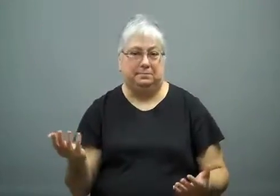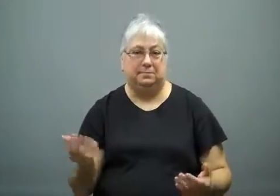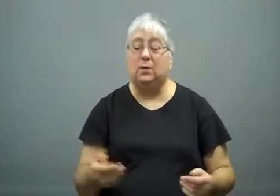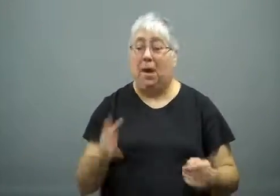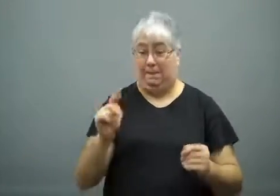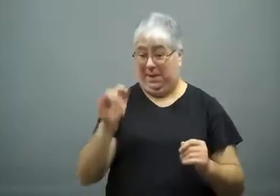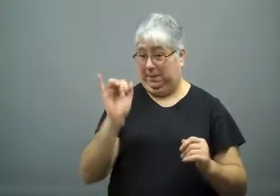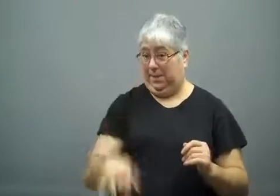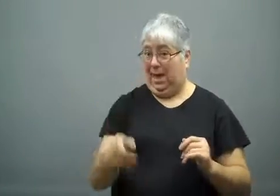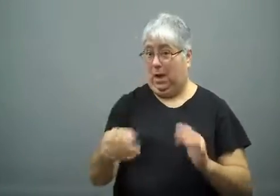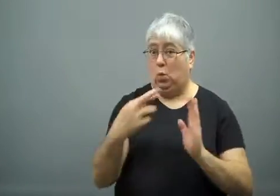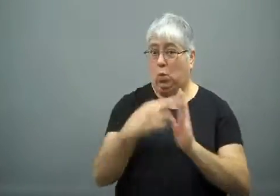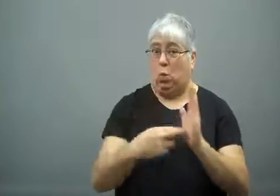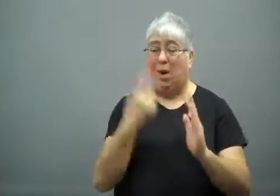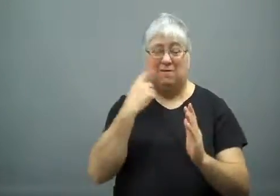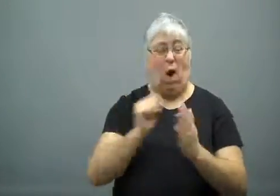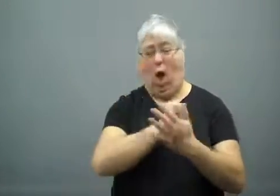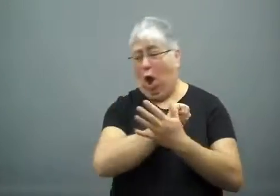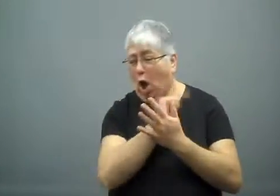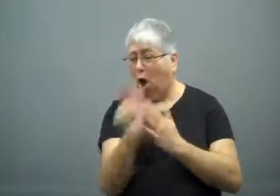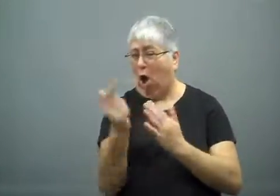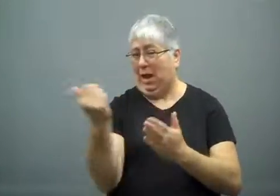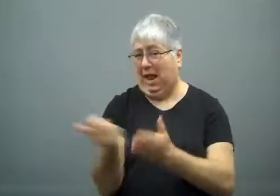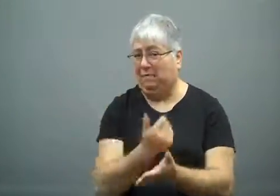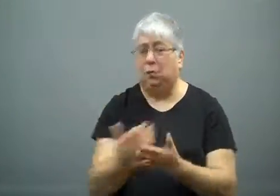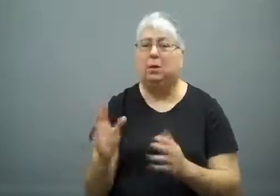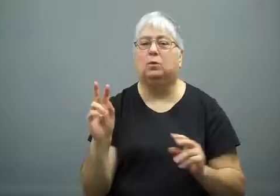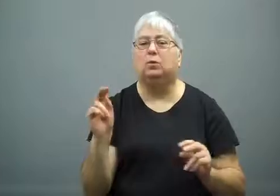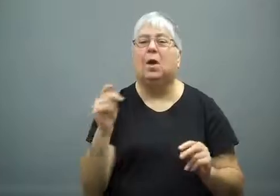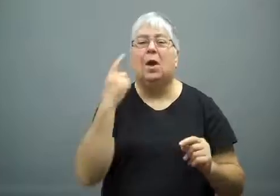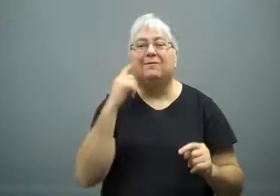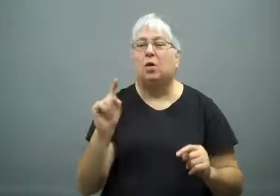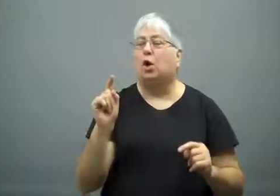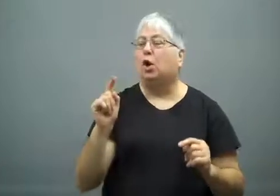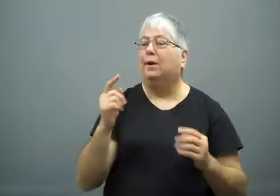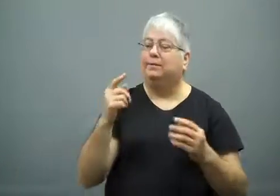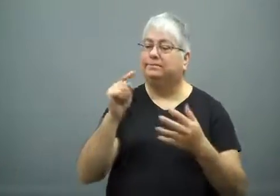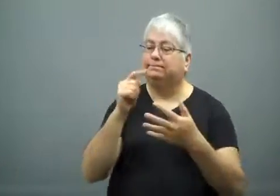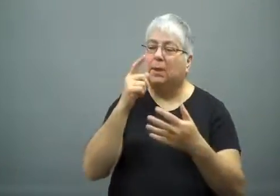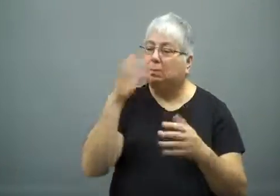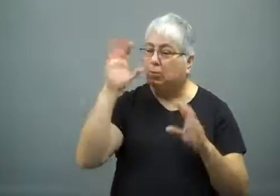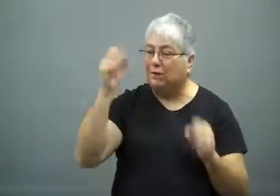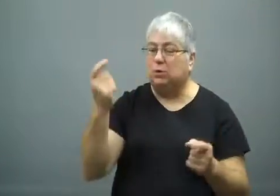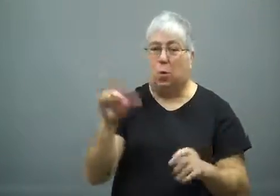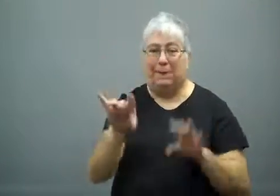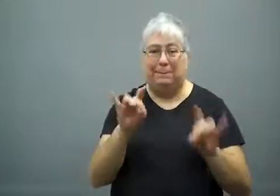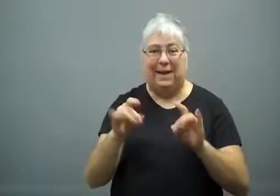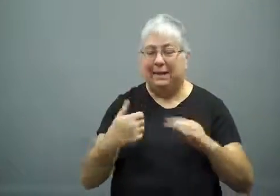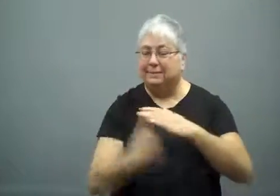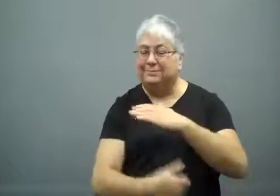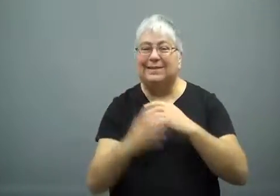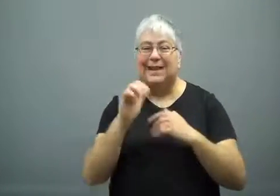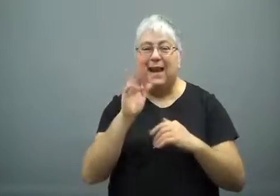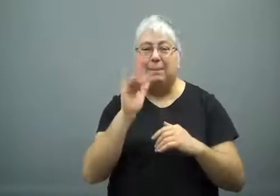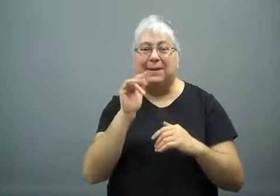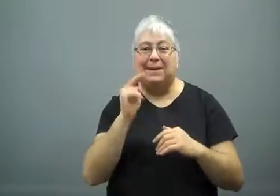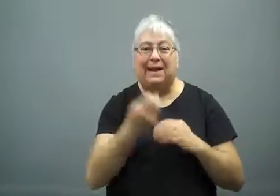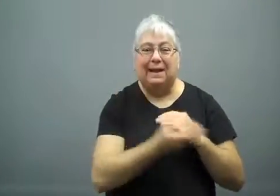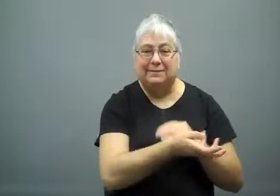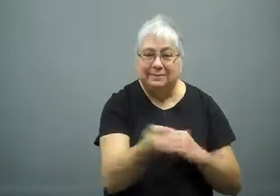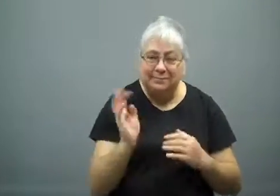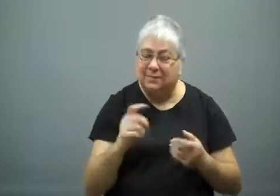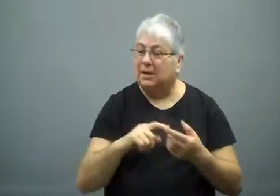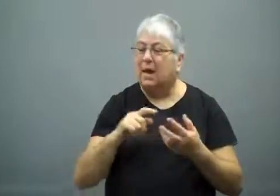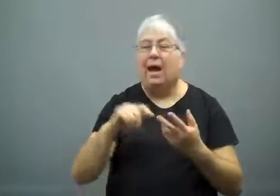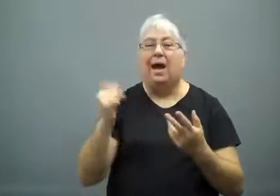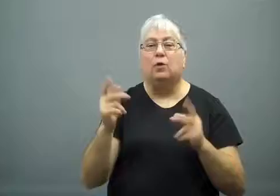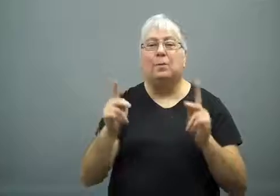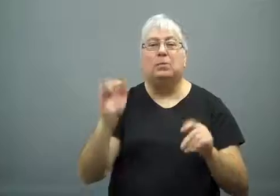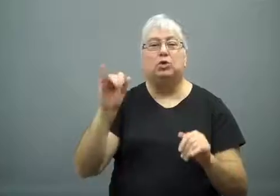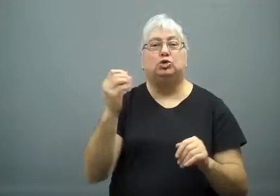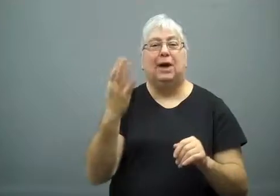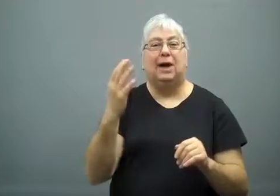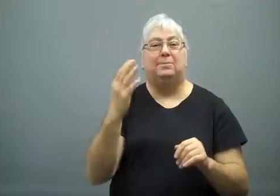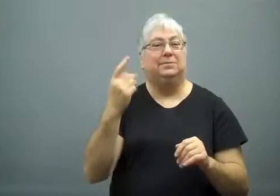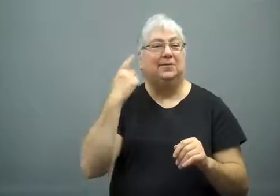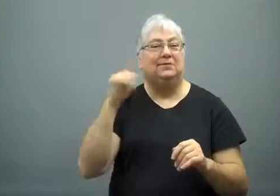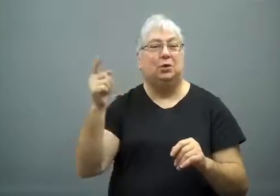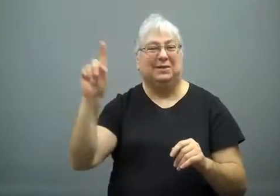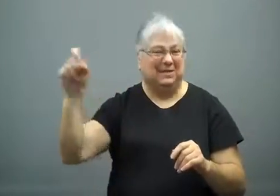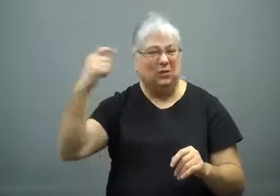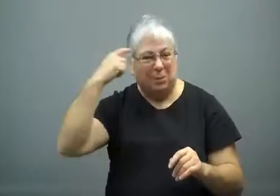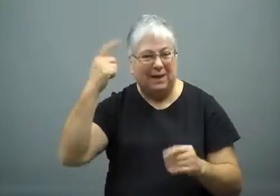That rule change doesn't apply to all votes.